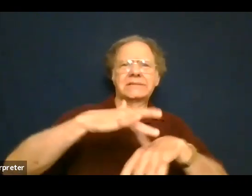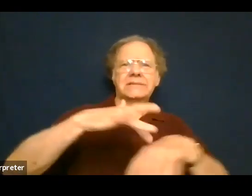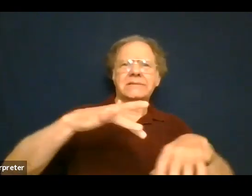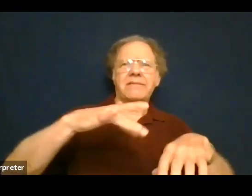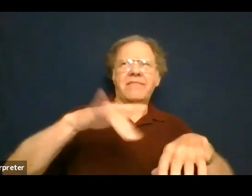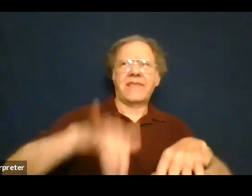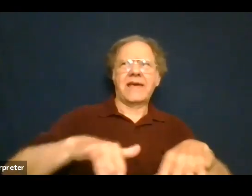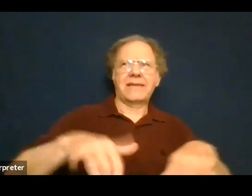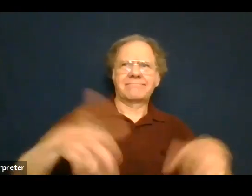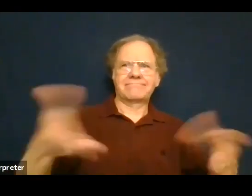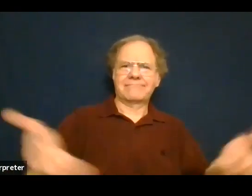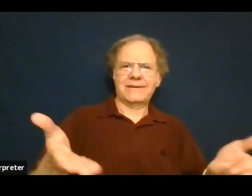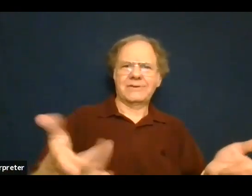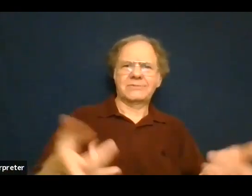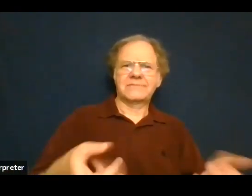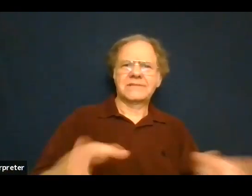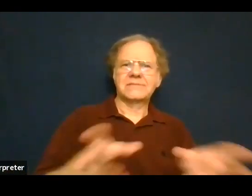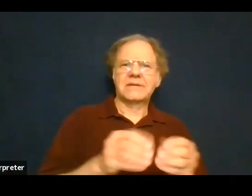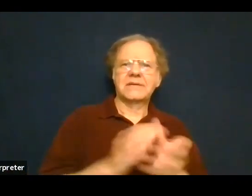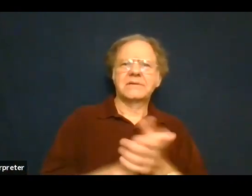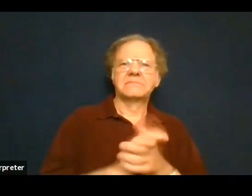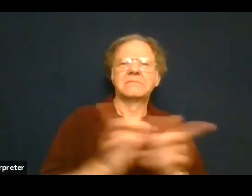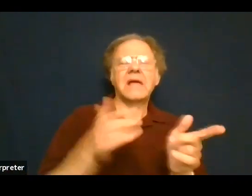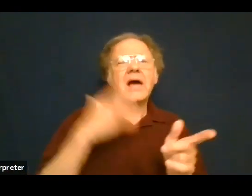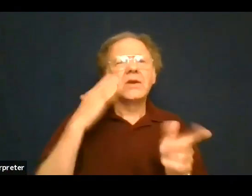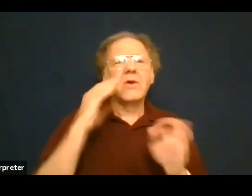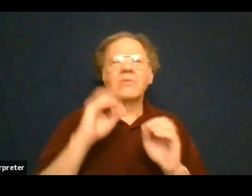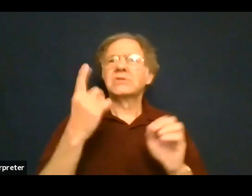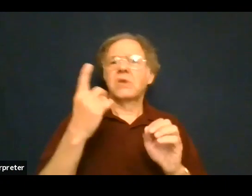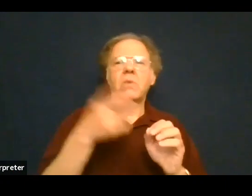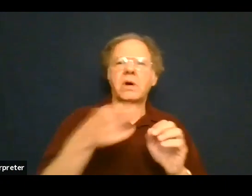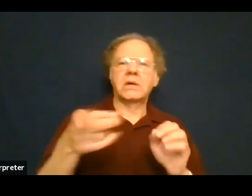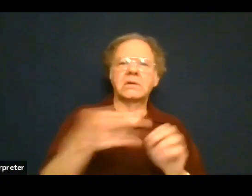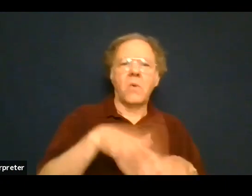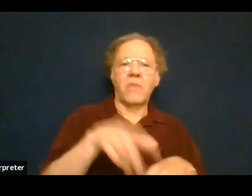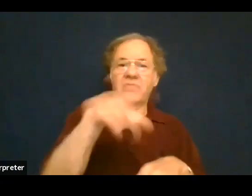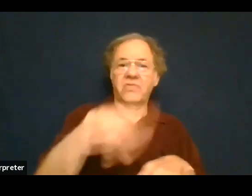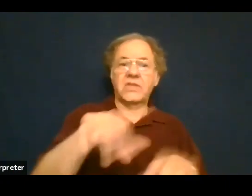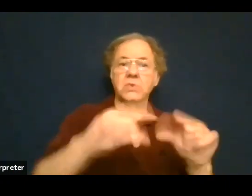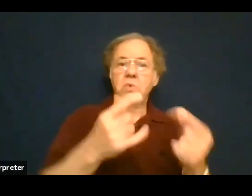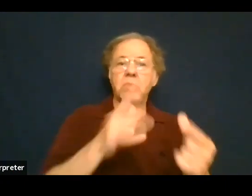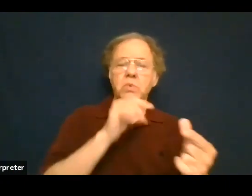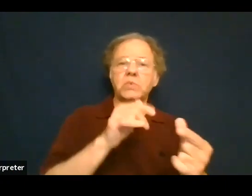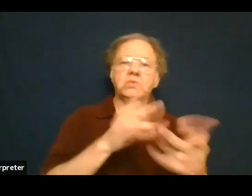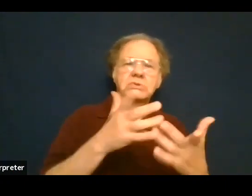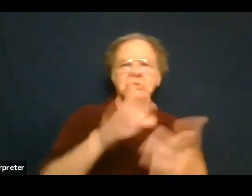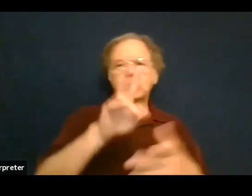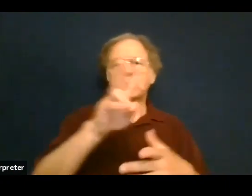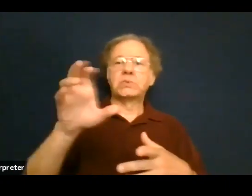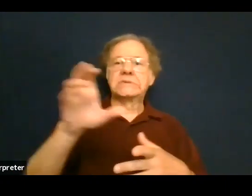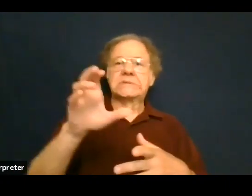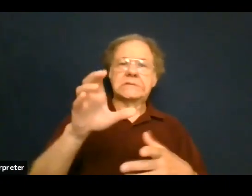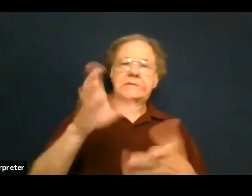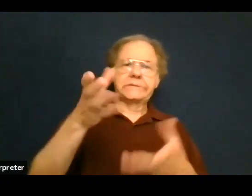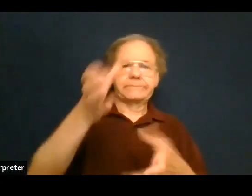But I know there's nobody in particular on this group that is a Usher 2C person. But anybody has any information, that would be great.